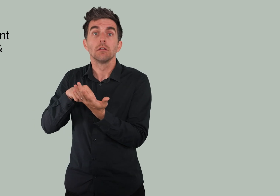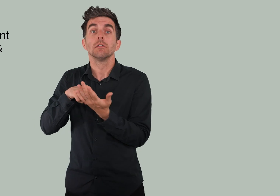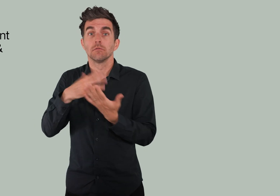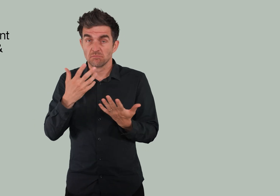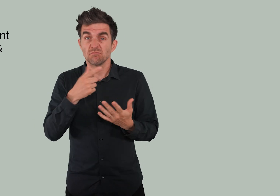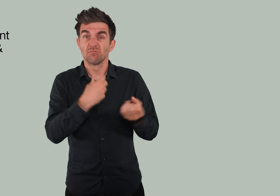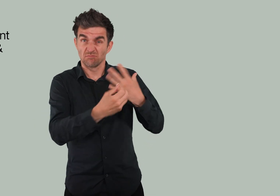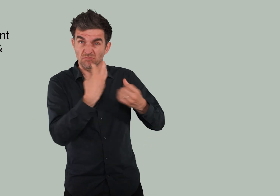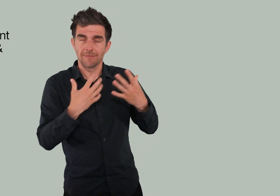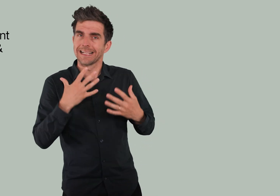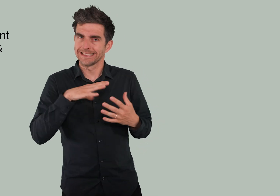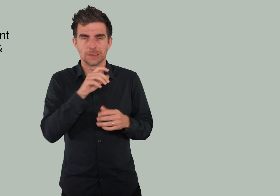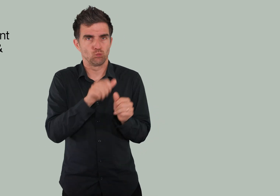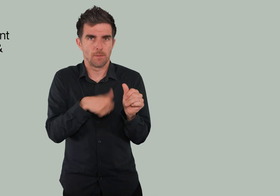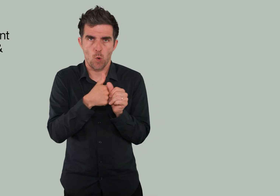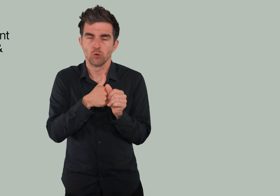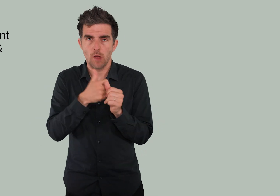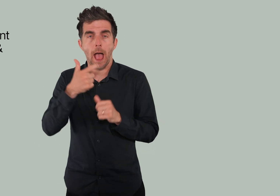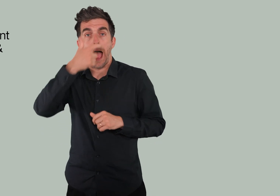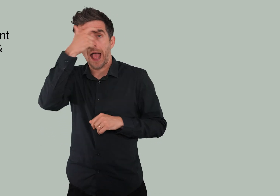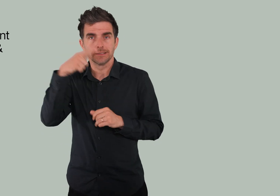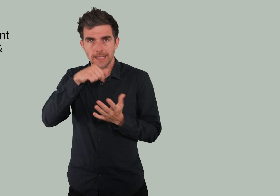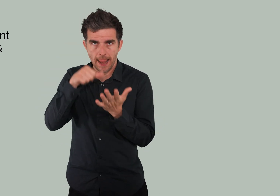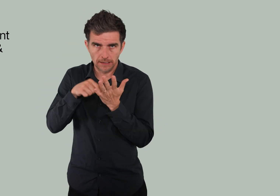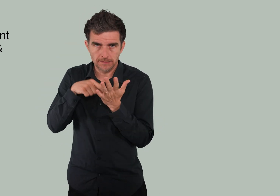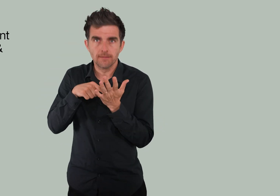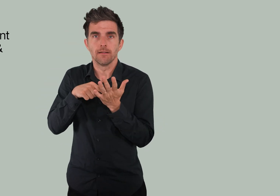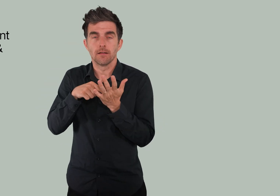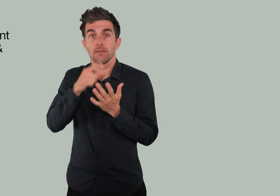Applicants needing support to understand their letter may have a